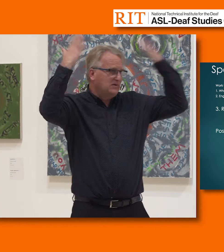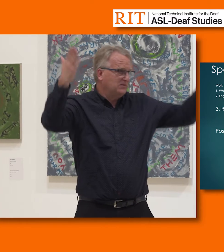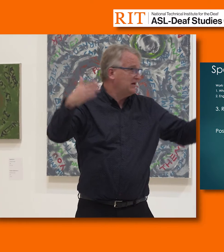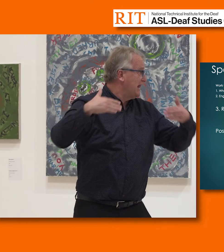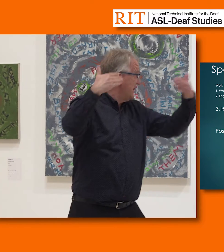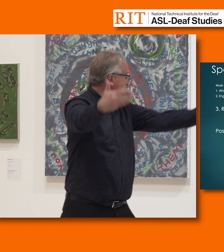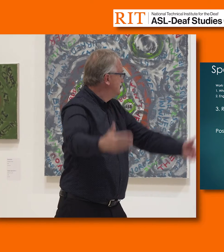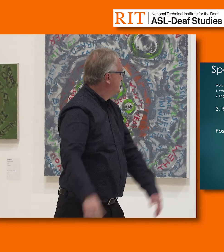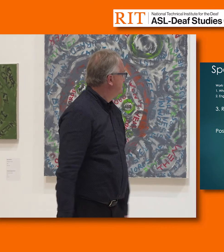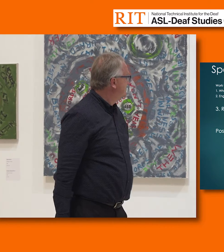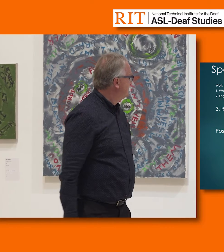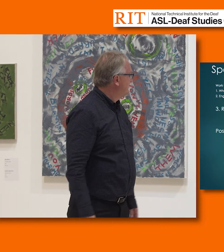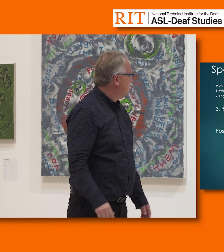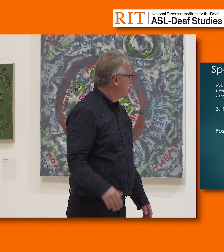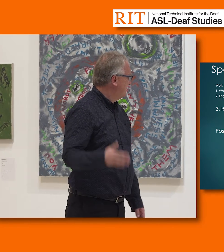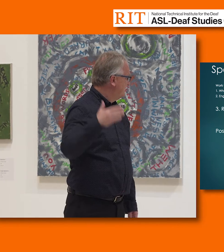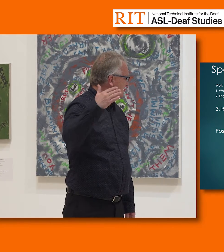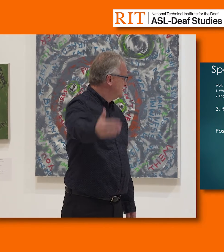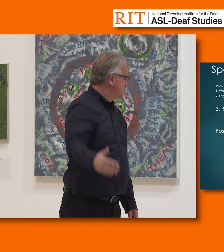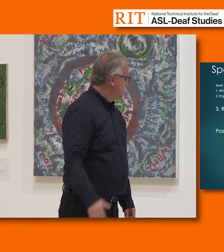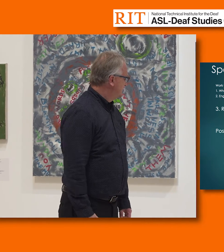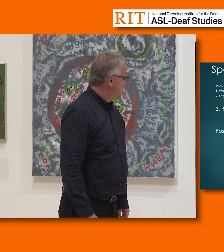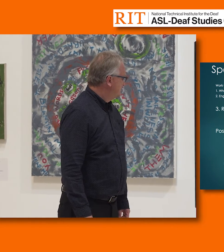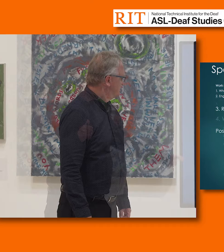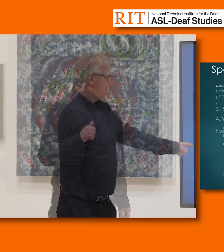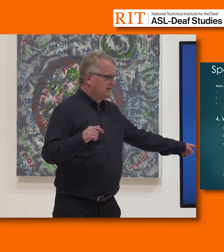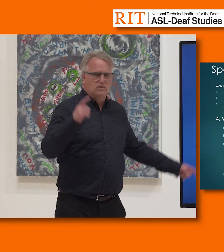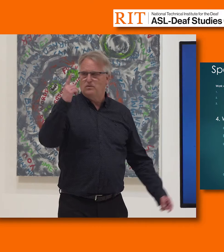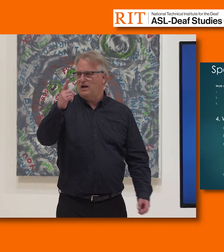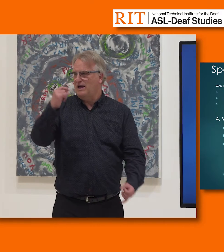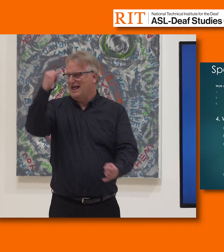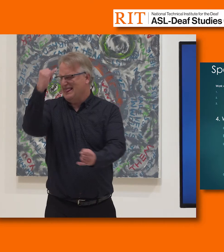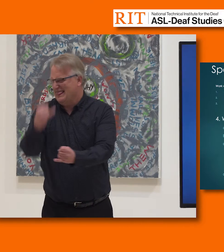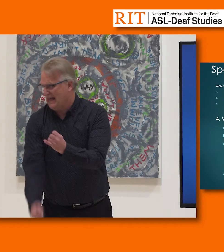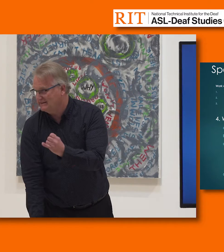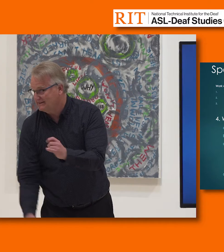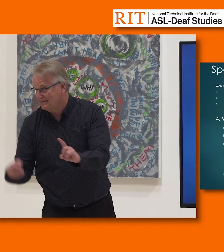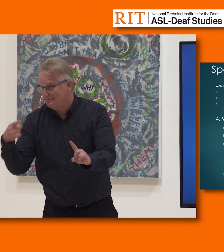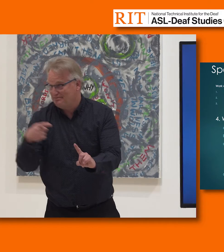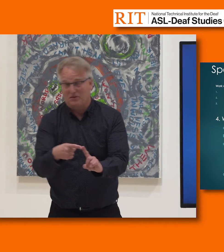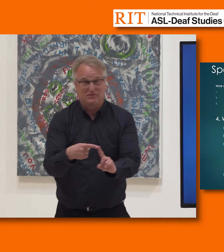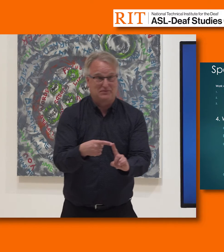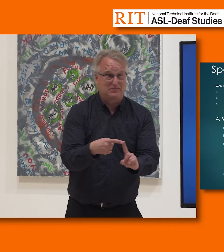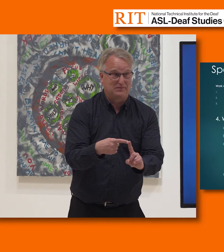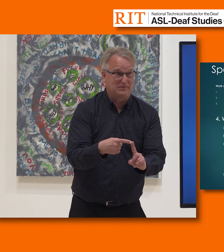to work in a different way. And it may work or it may not. OK, this is my last point.